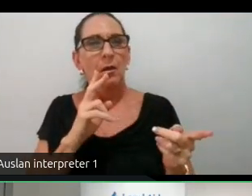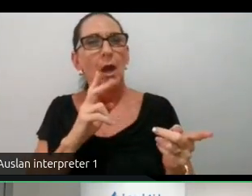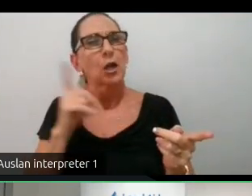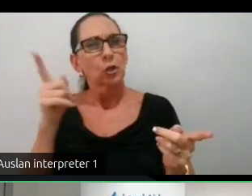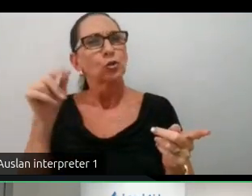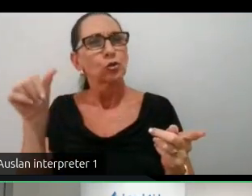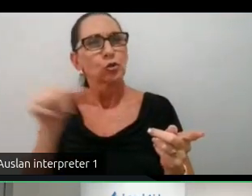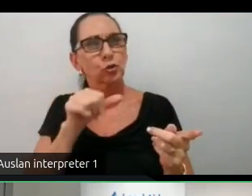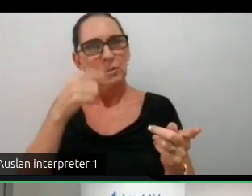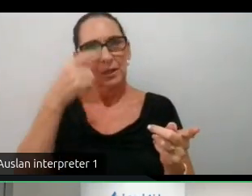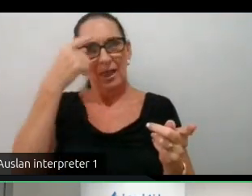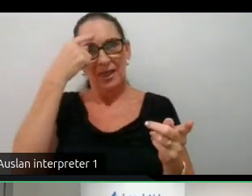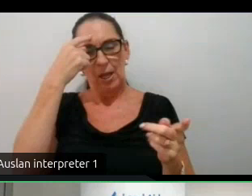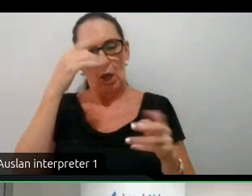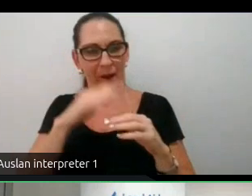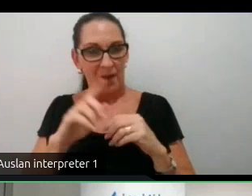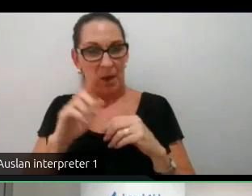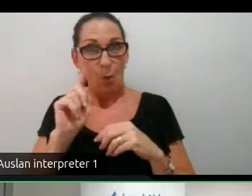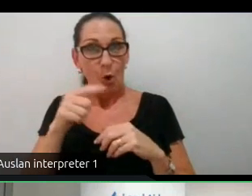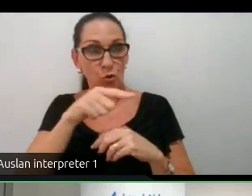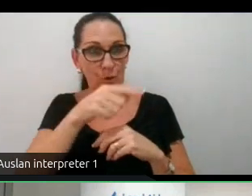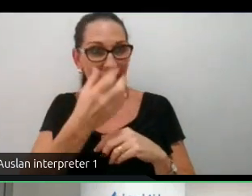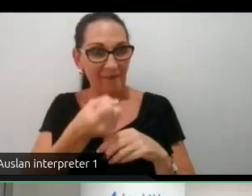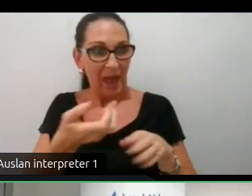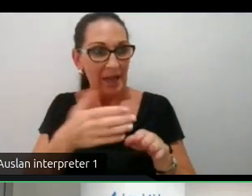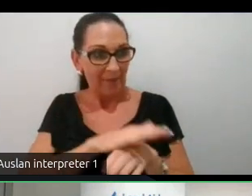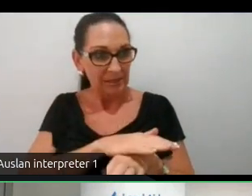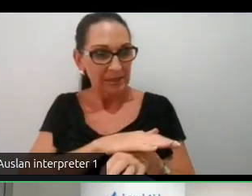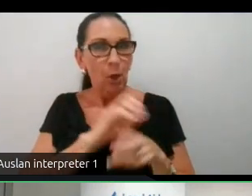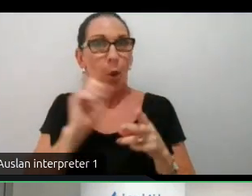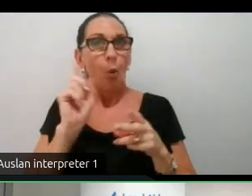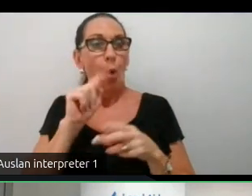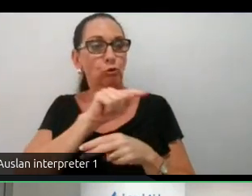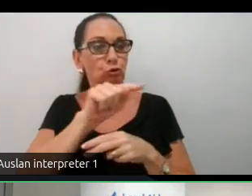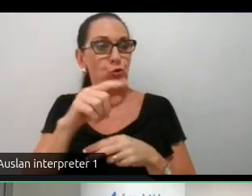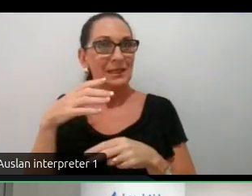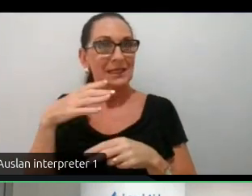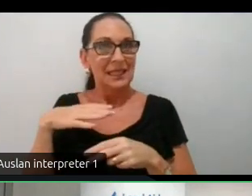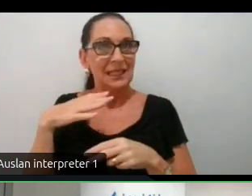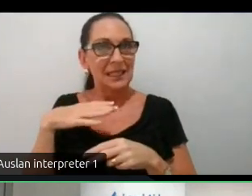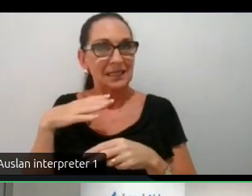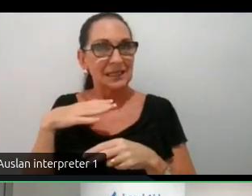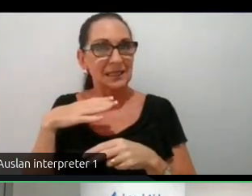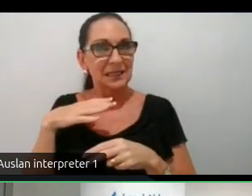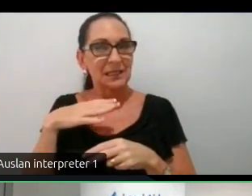I would like them to look at well what what are you covered for and what do you need? What fits